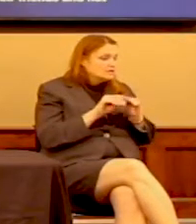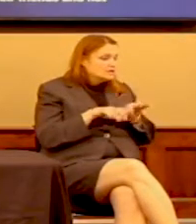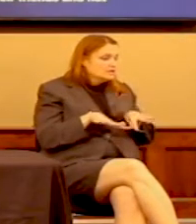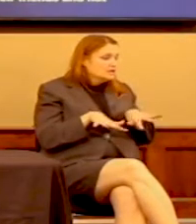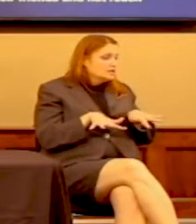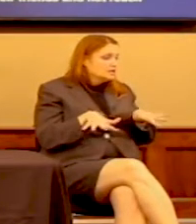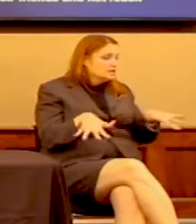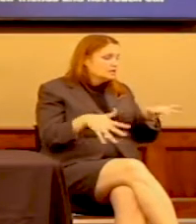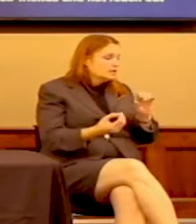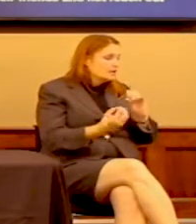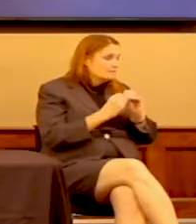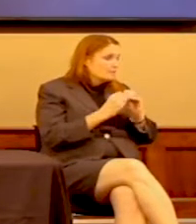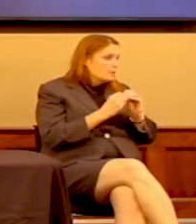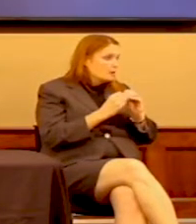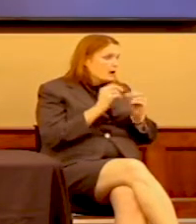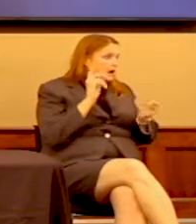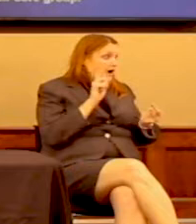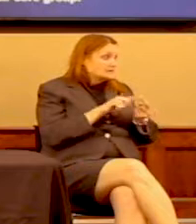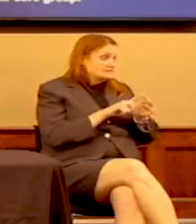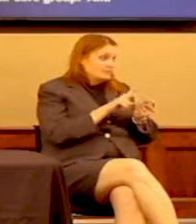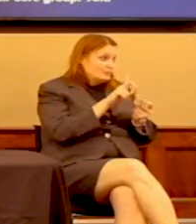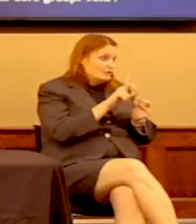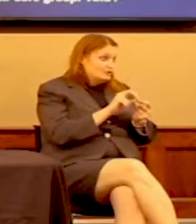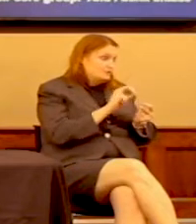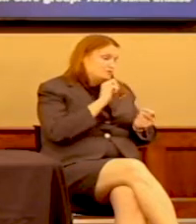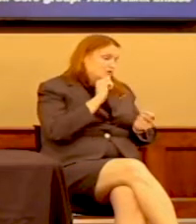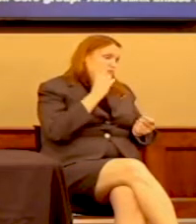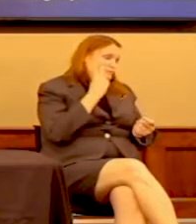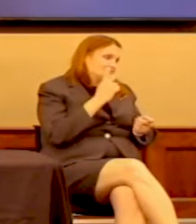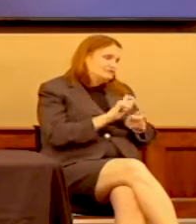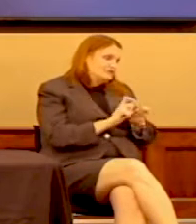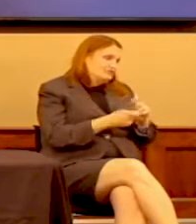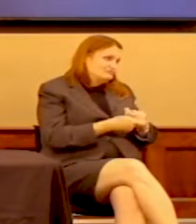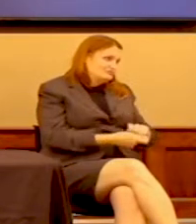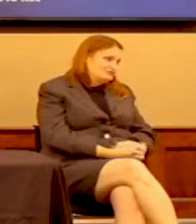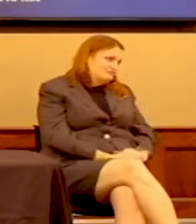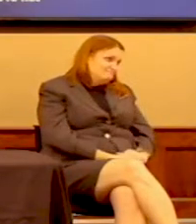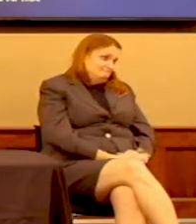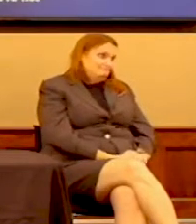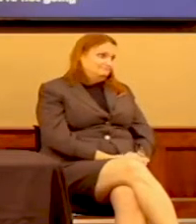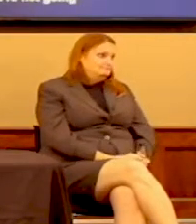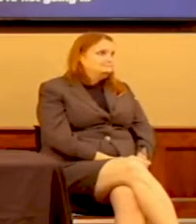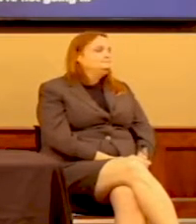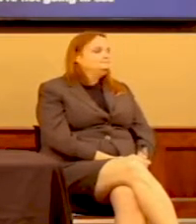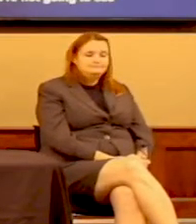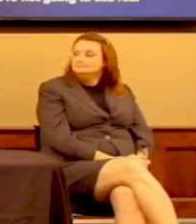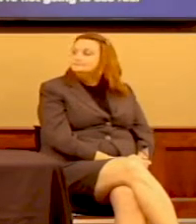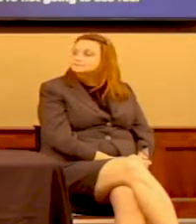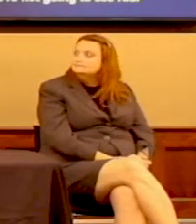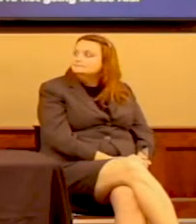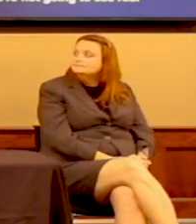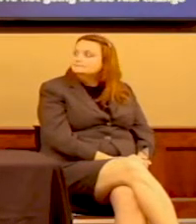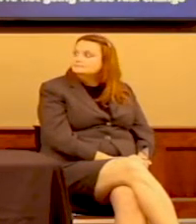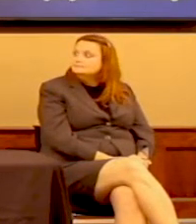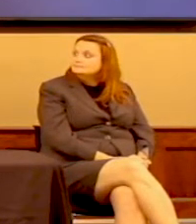unless we do that you're not going to see real change